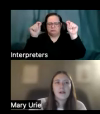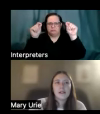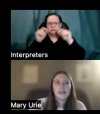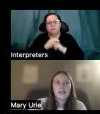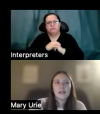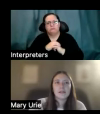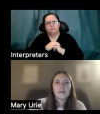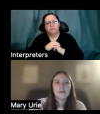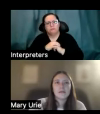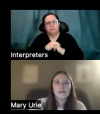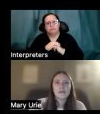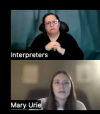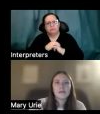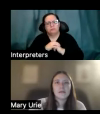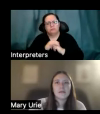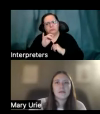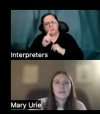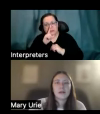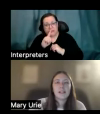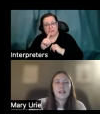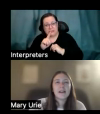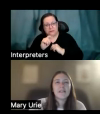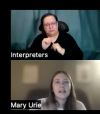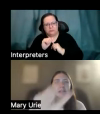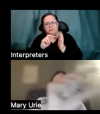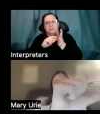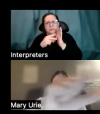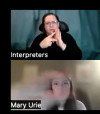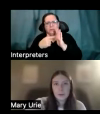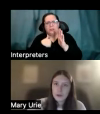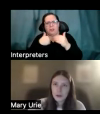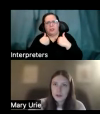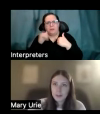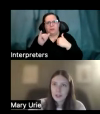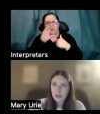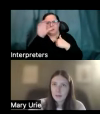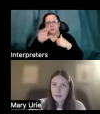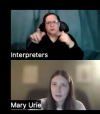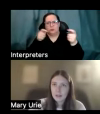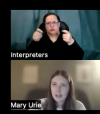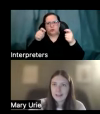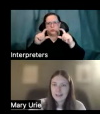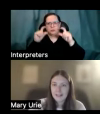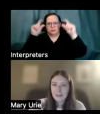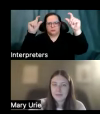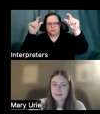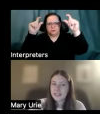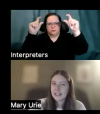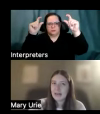Is it? I mean, I have I have like the zoom controls up top? If I'm thinking that